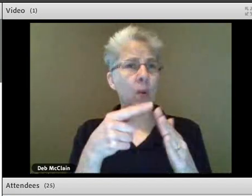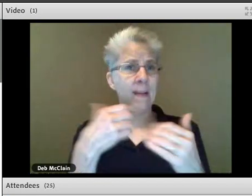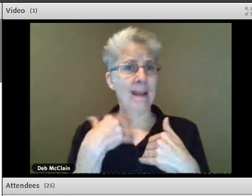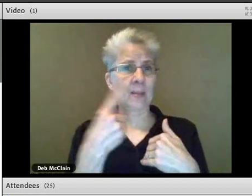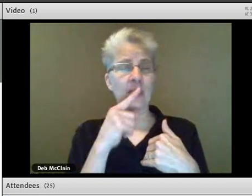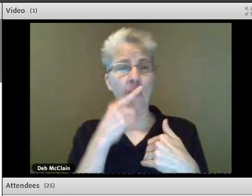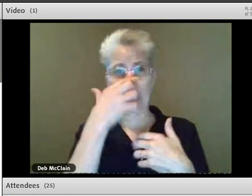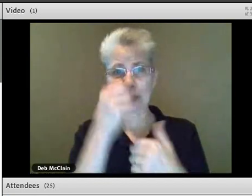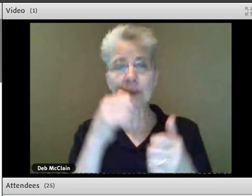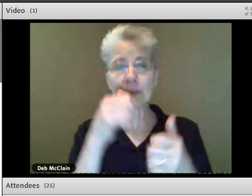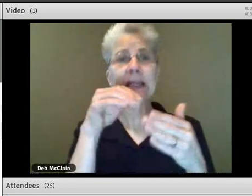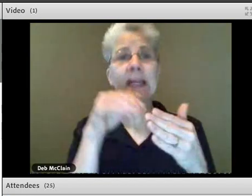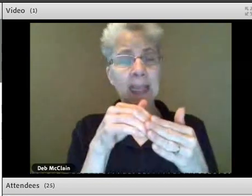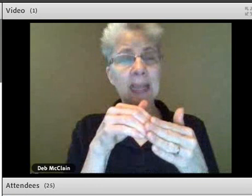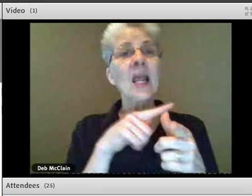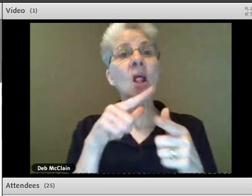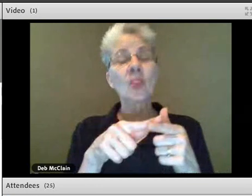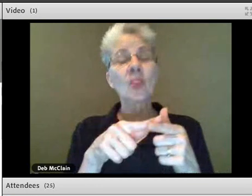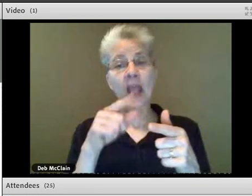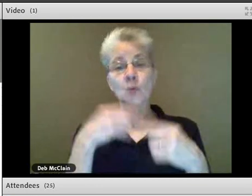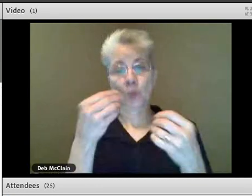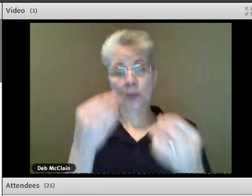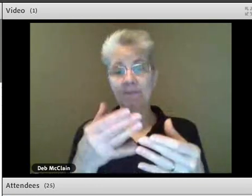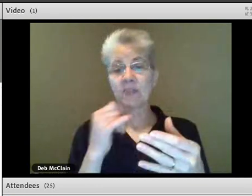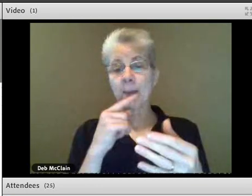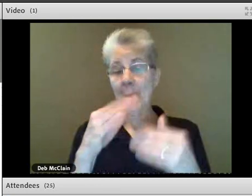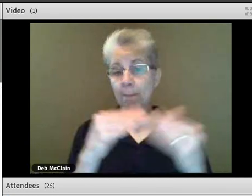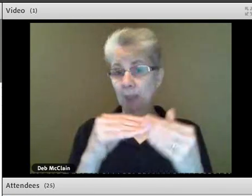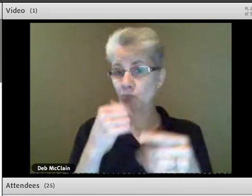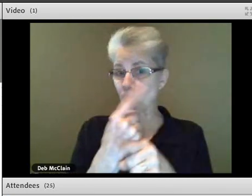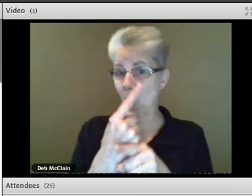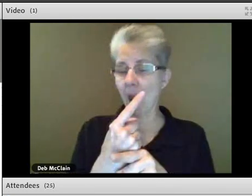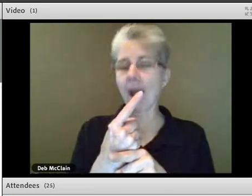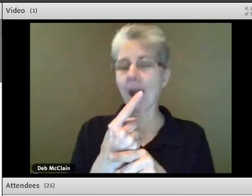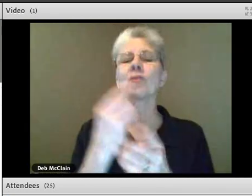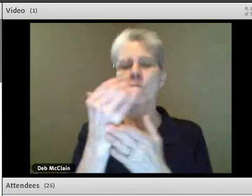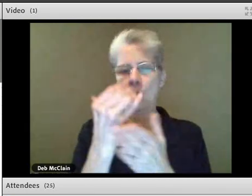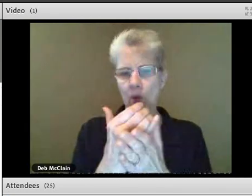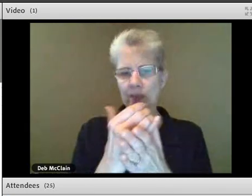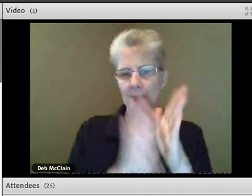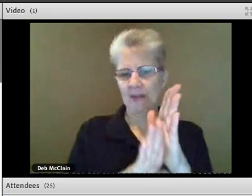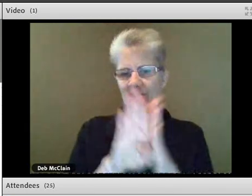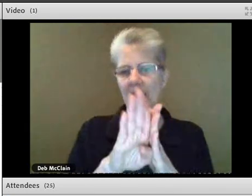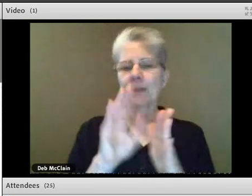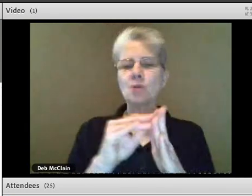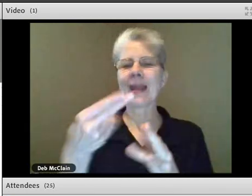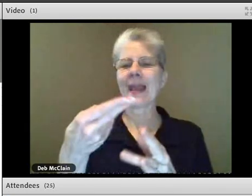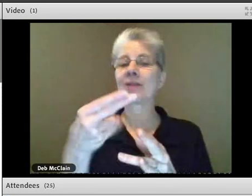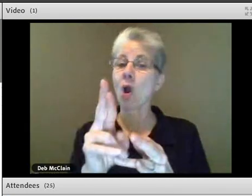interested in, and so, if you build it right, you can give them courses on HR policies